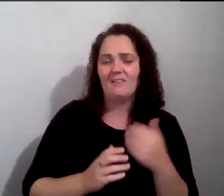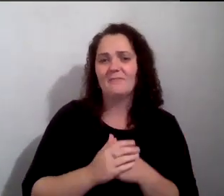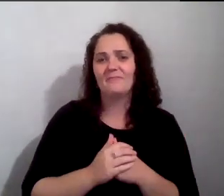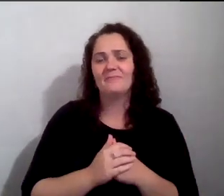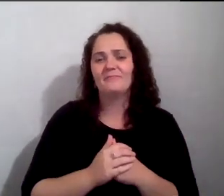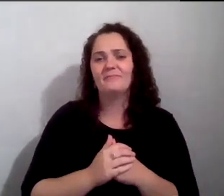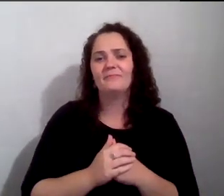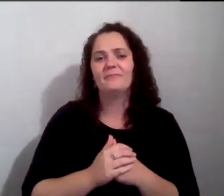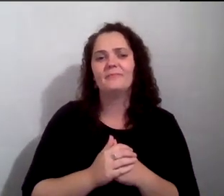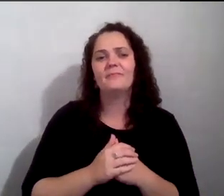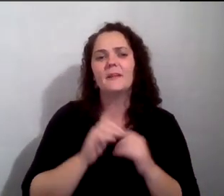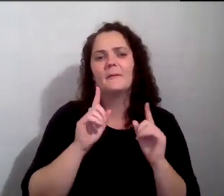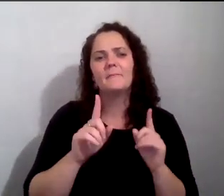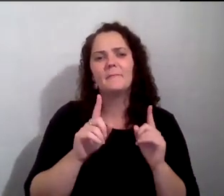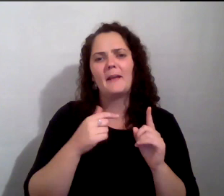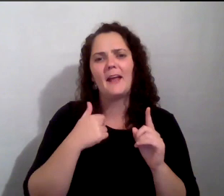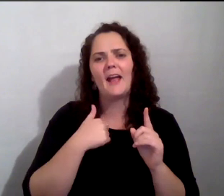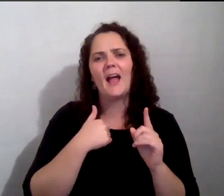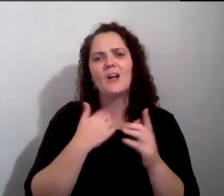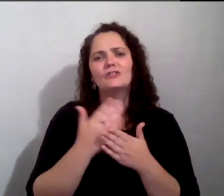cultures for inspiration in terms of thinking of new